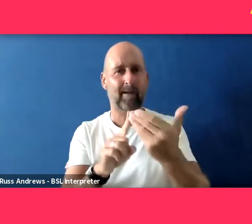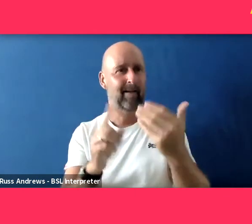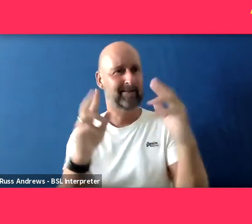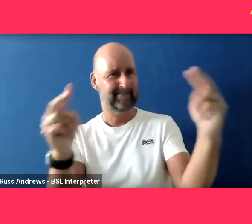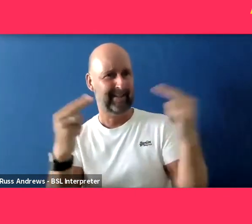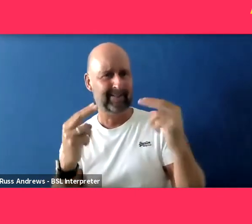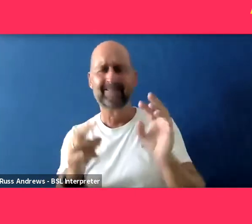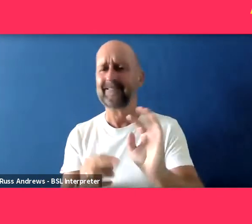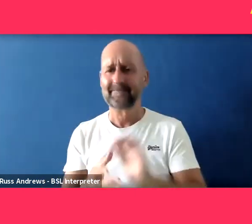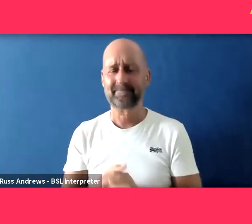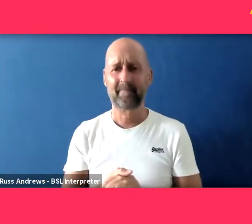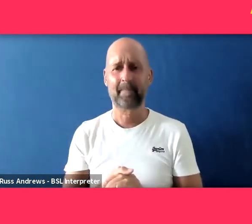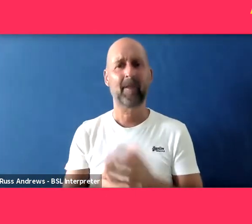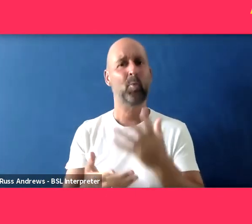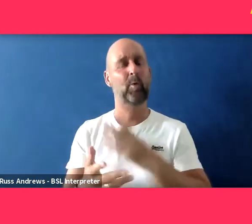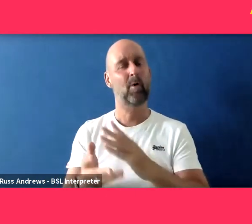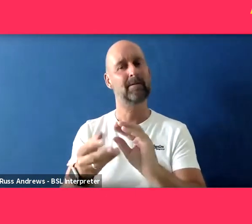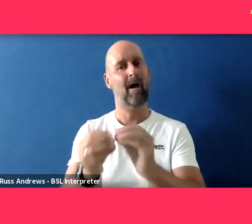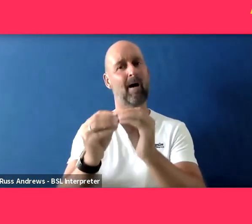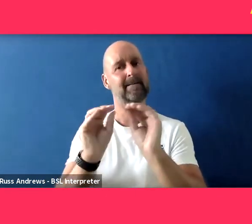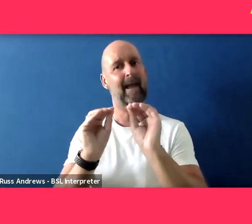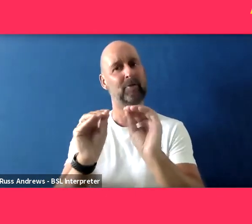We want an arts education that represents all these voices,